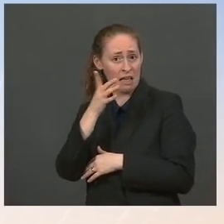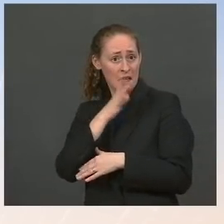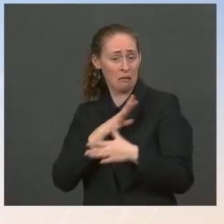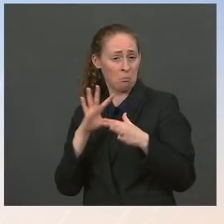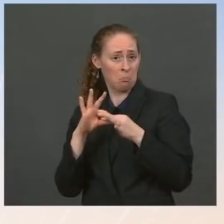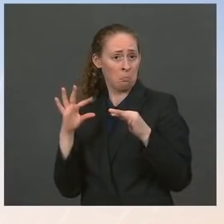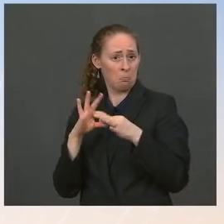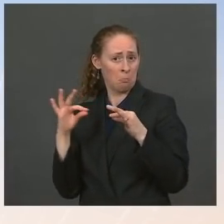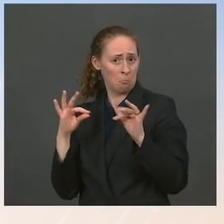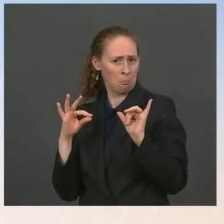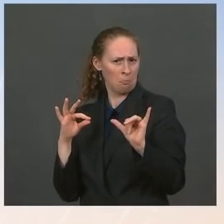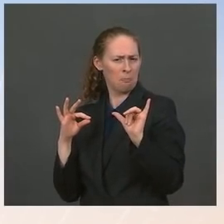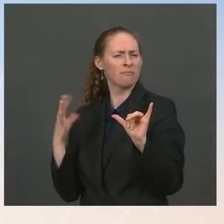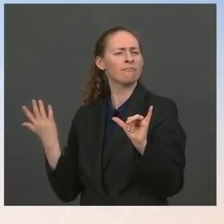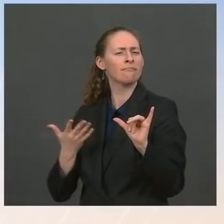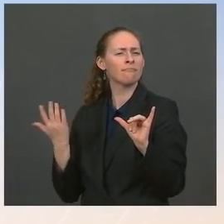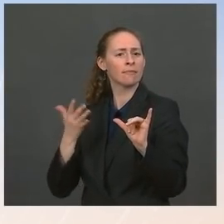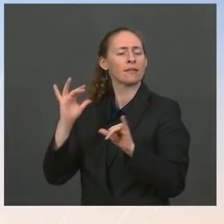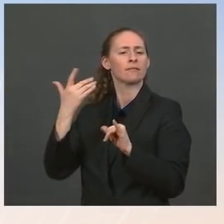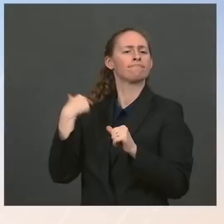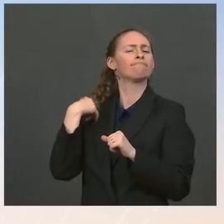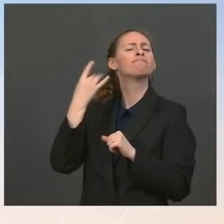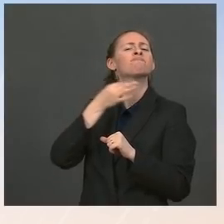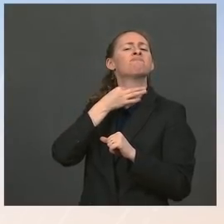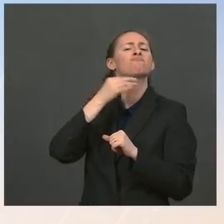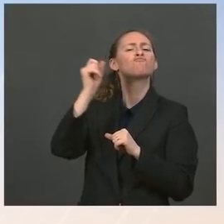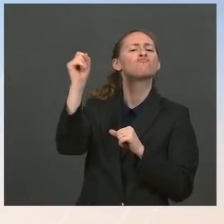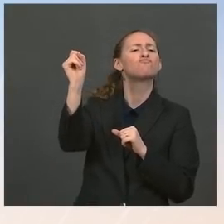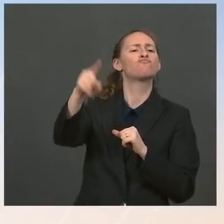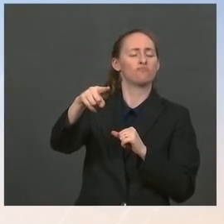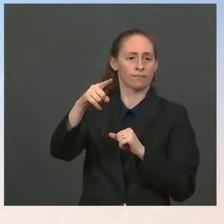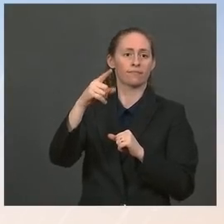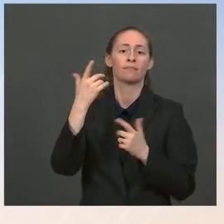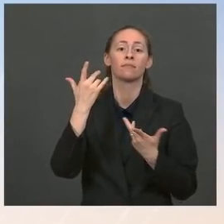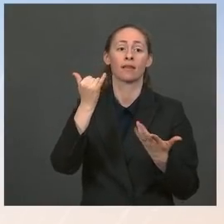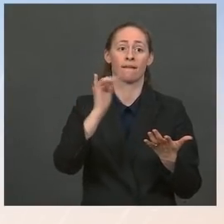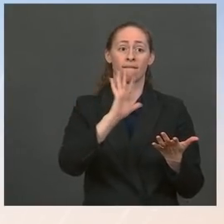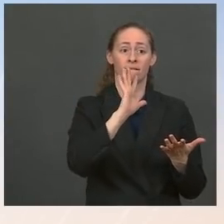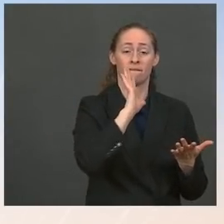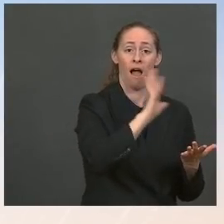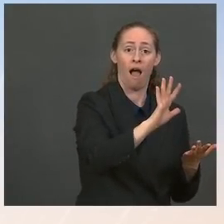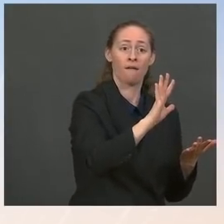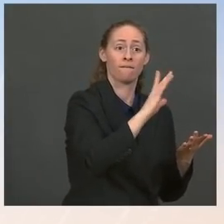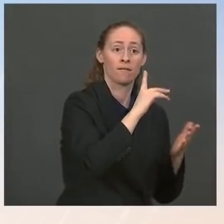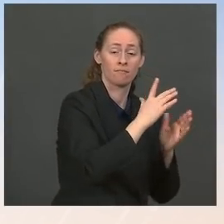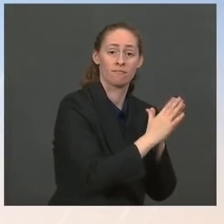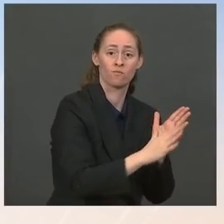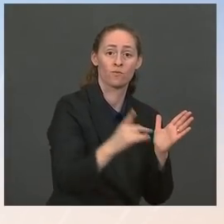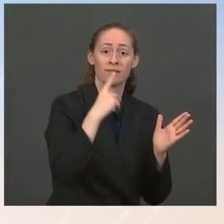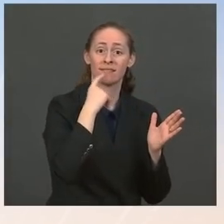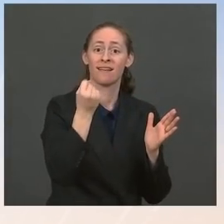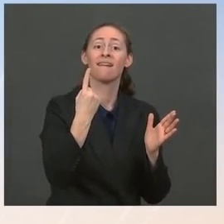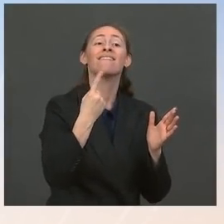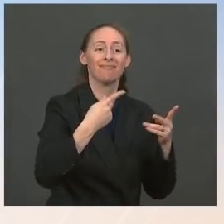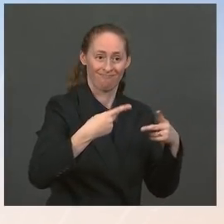Now that we're here and that the 5 through -- age 5 through 11 can get vaccinated, how has the administration shifted its approach